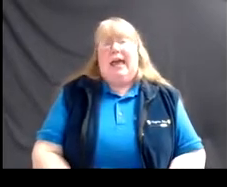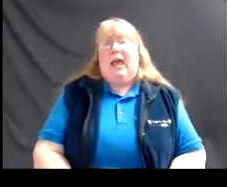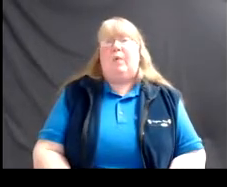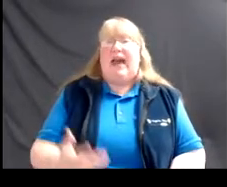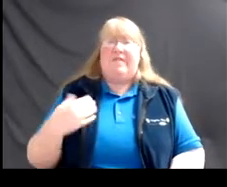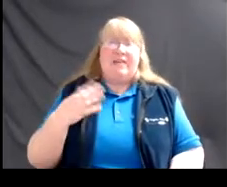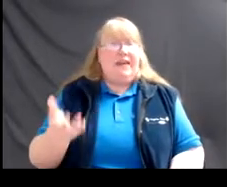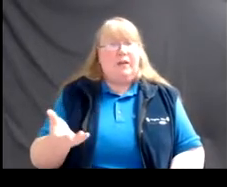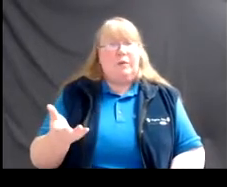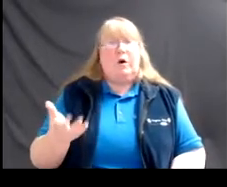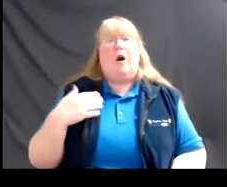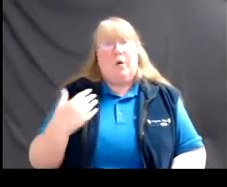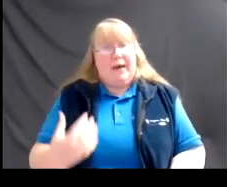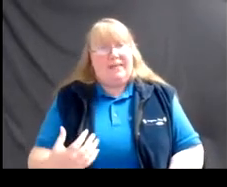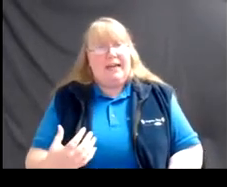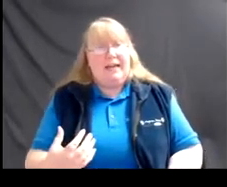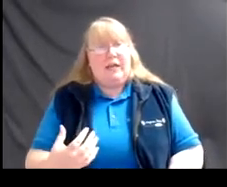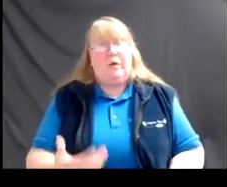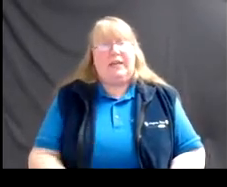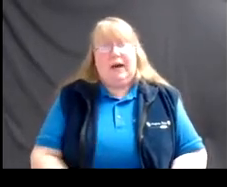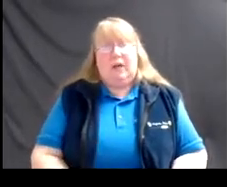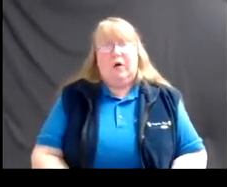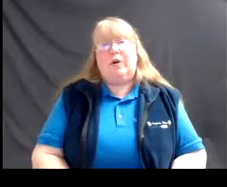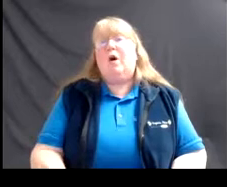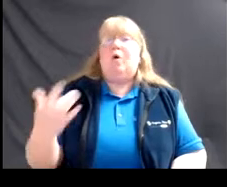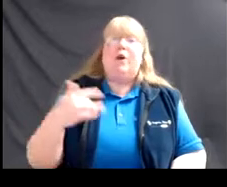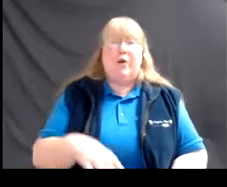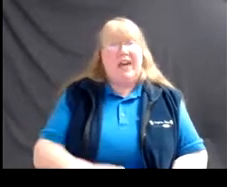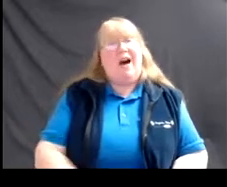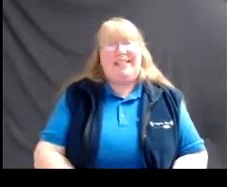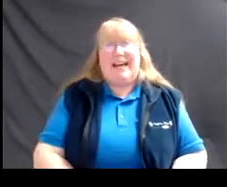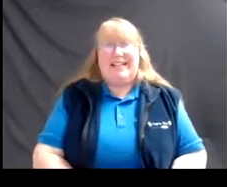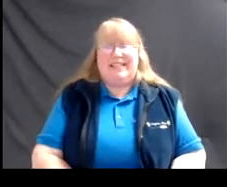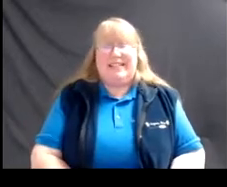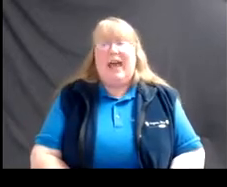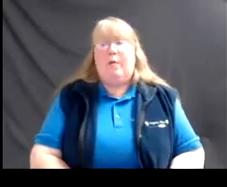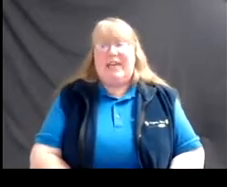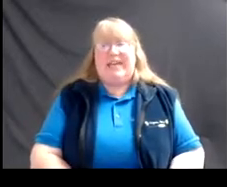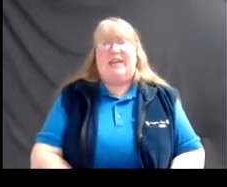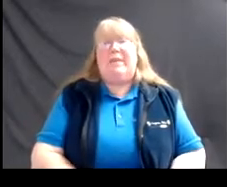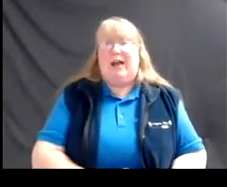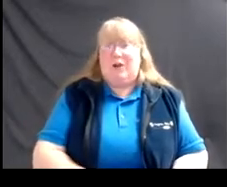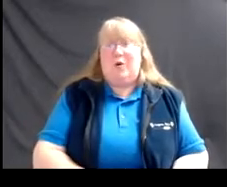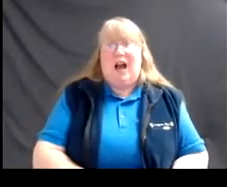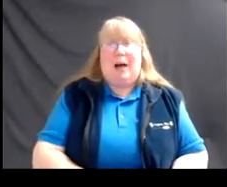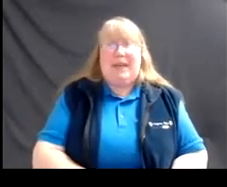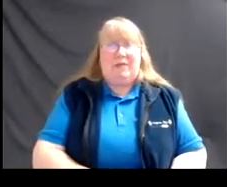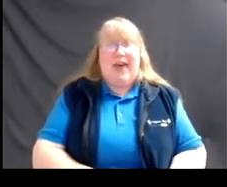And we have that available on our website that you can download or you can contact us and we can e-mail you a copy of that.